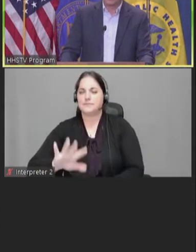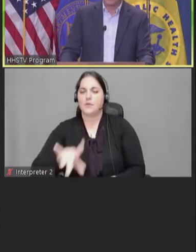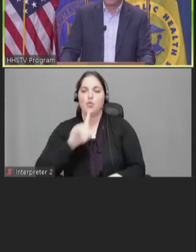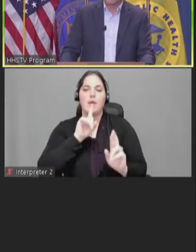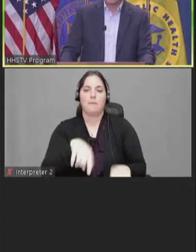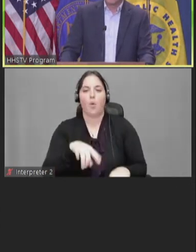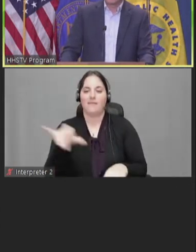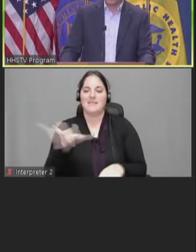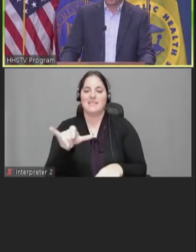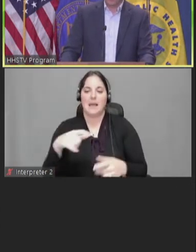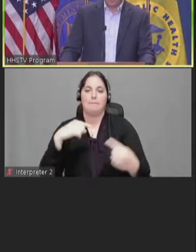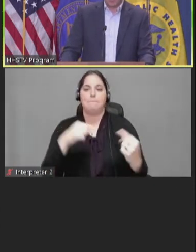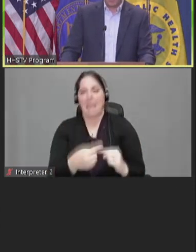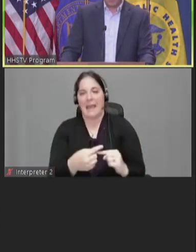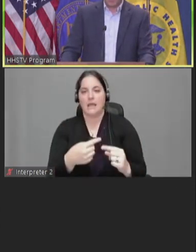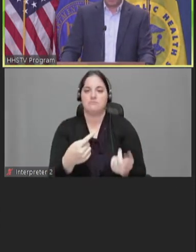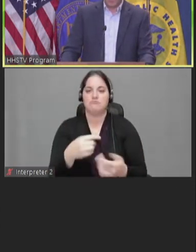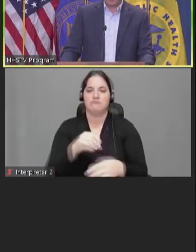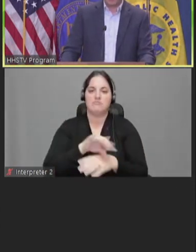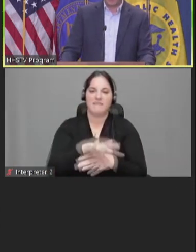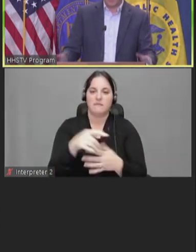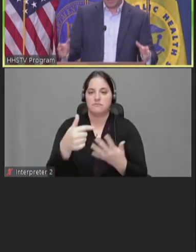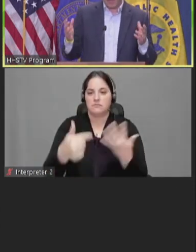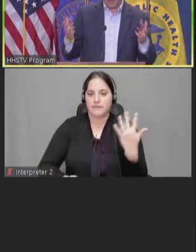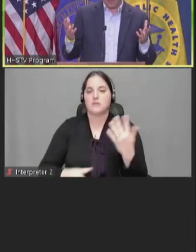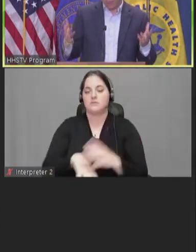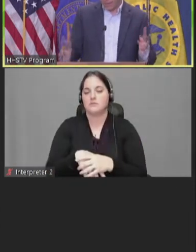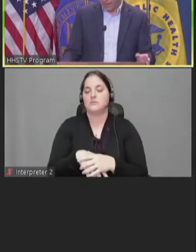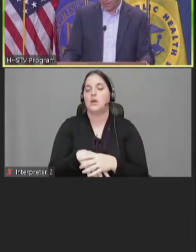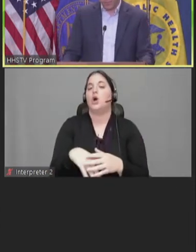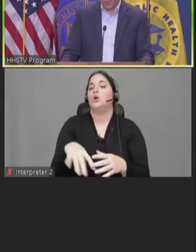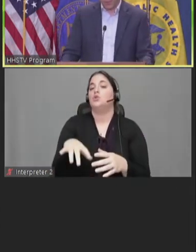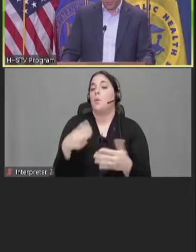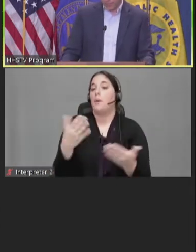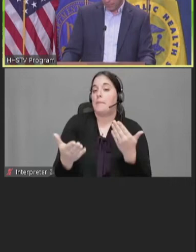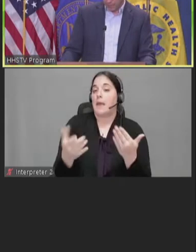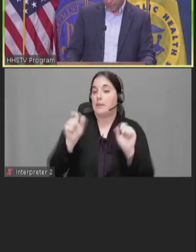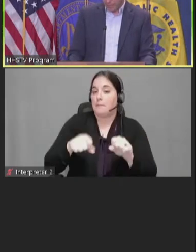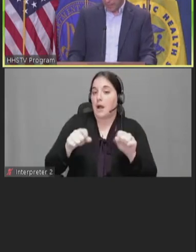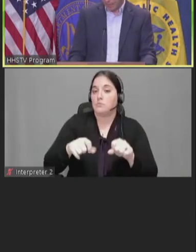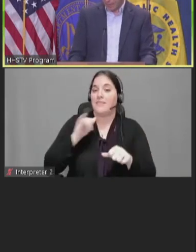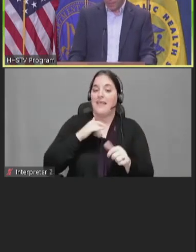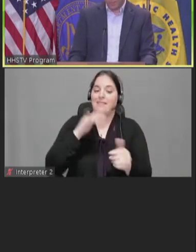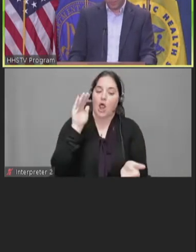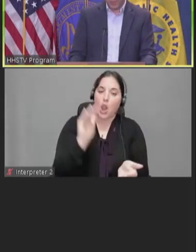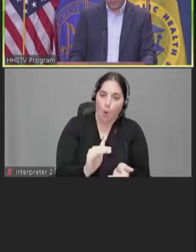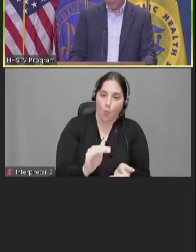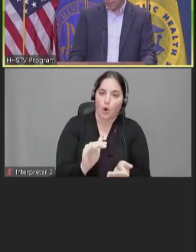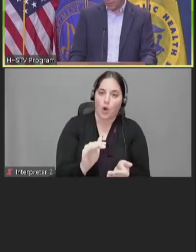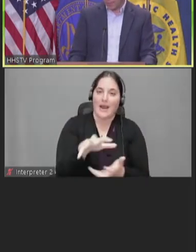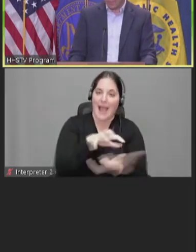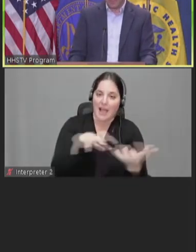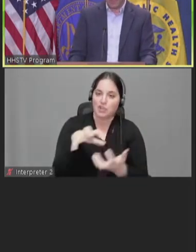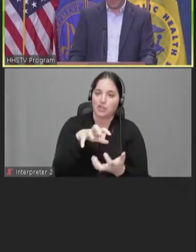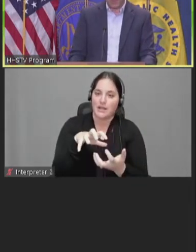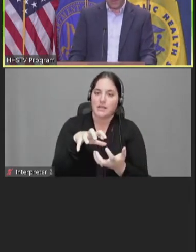and so it may be there that the lower adjuvant dose is giving us that preferred safety profile.